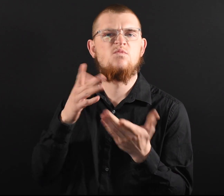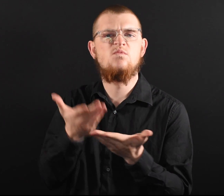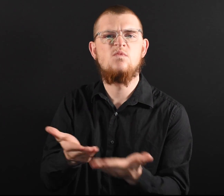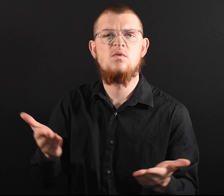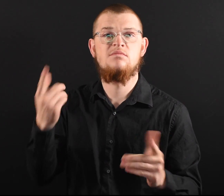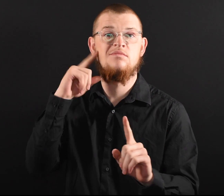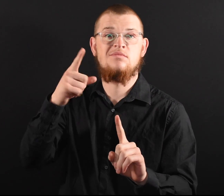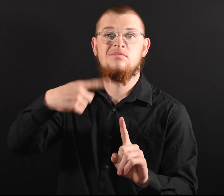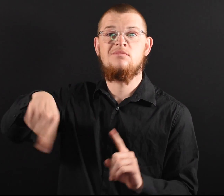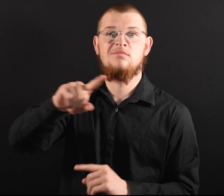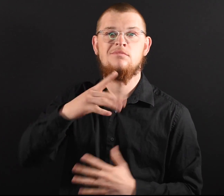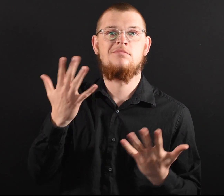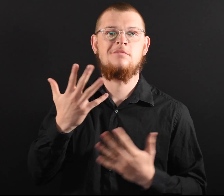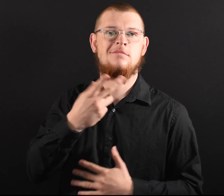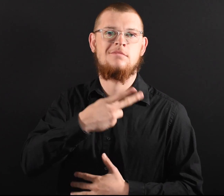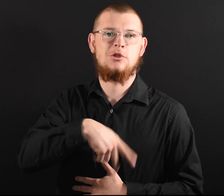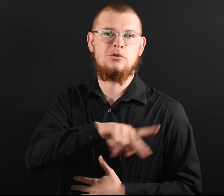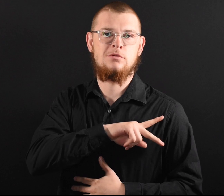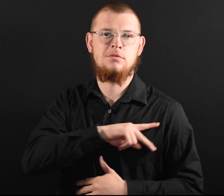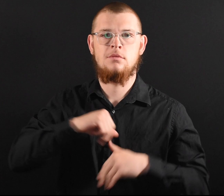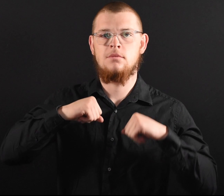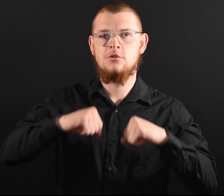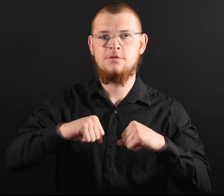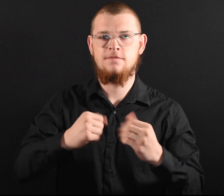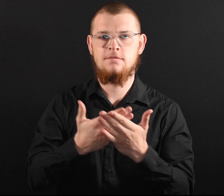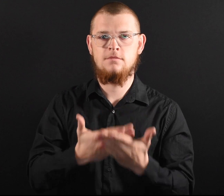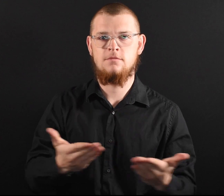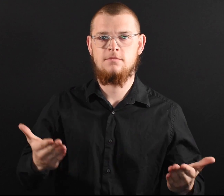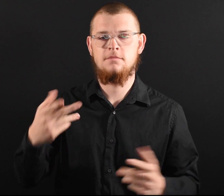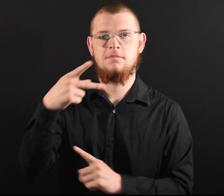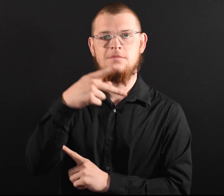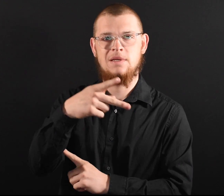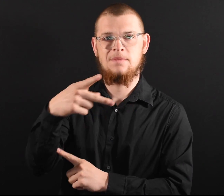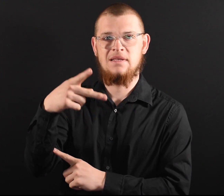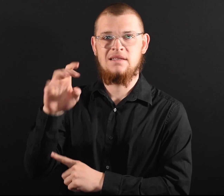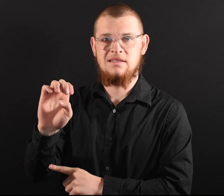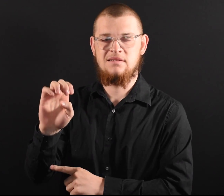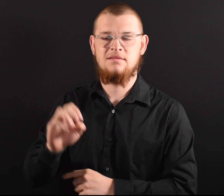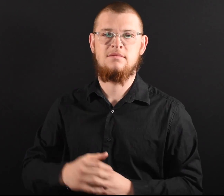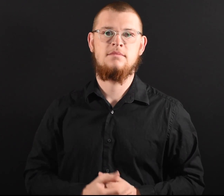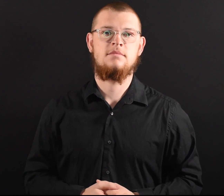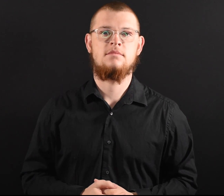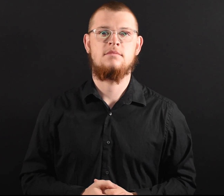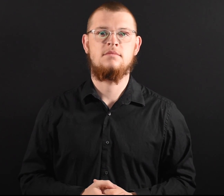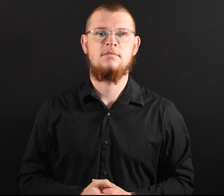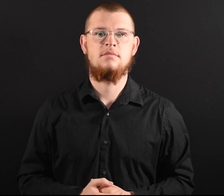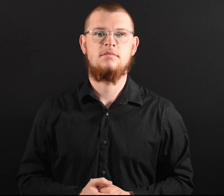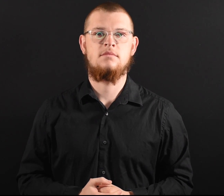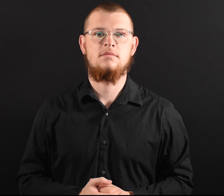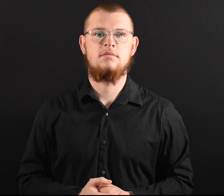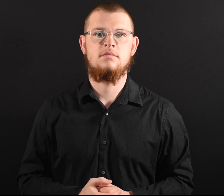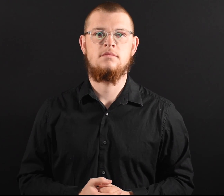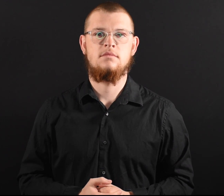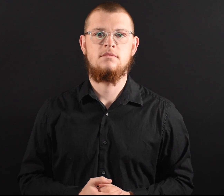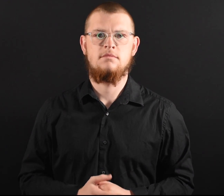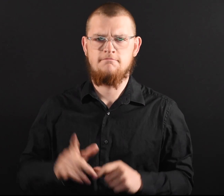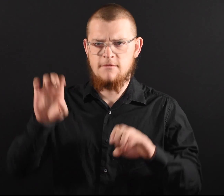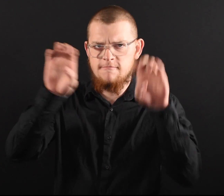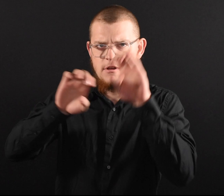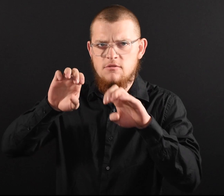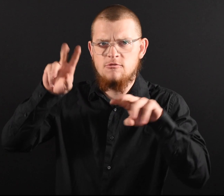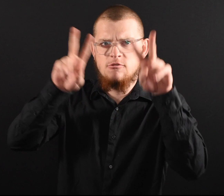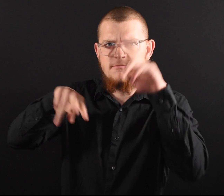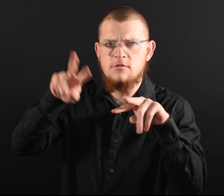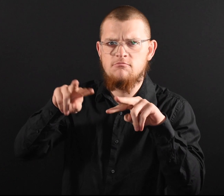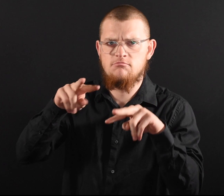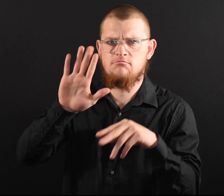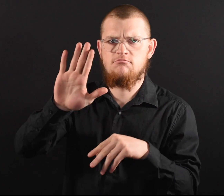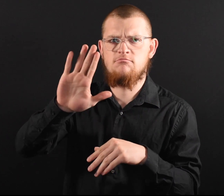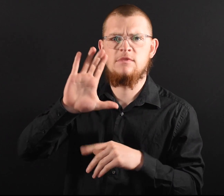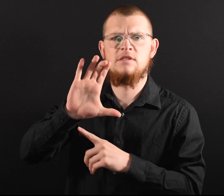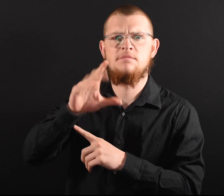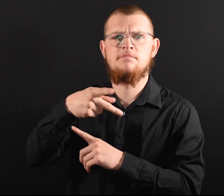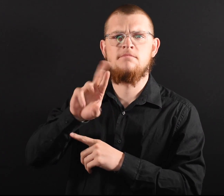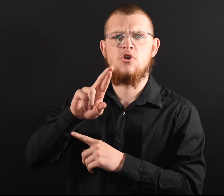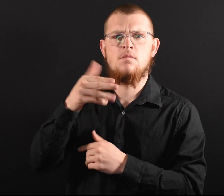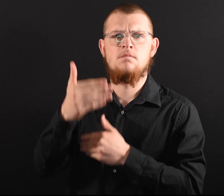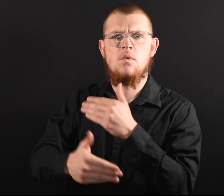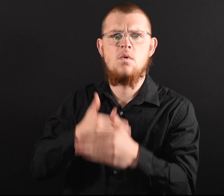of personal protective equipment (PPE). ● Evaluate and revise CPR protocol as